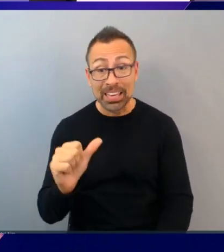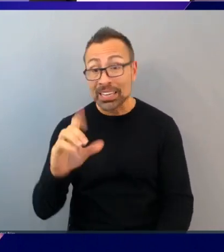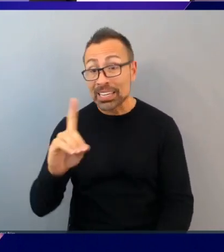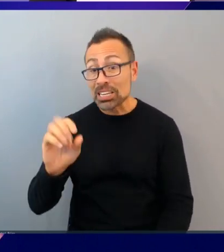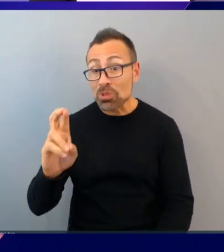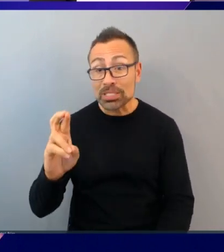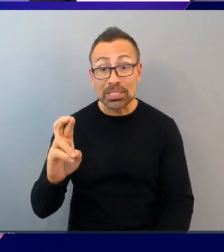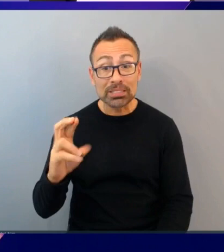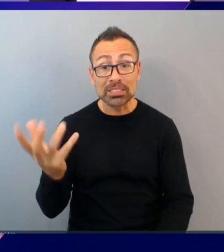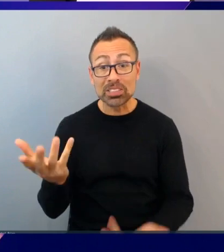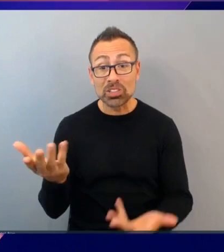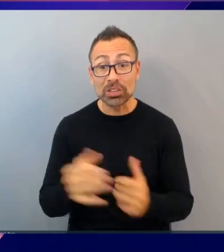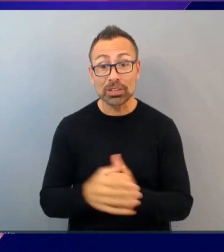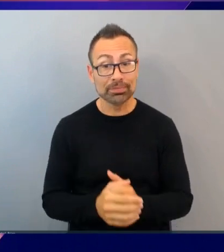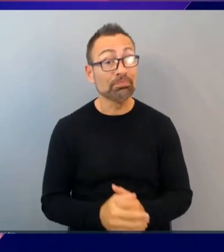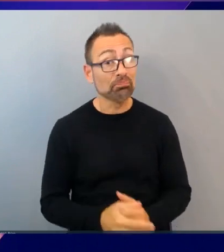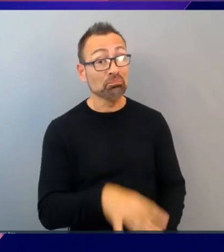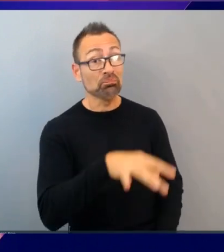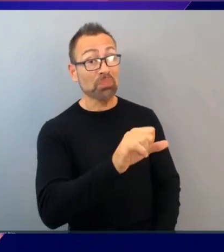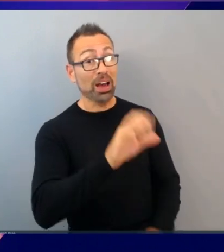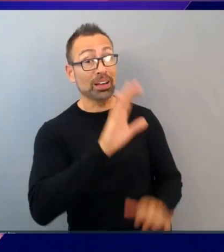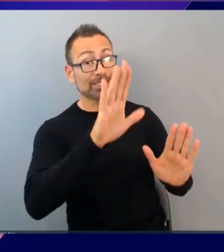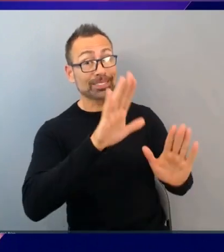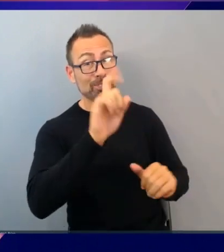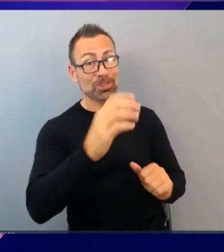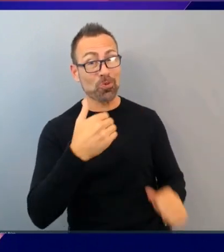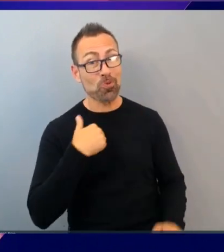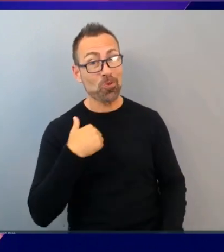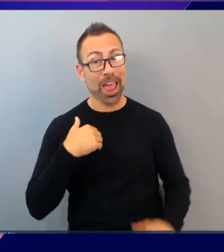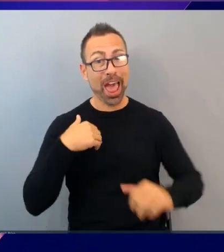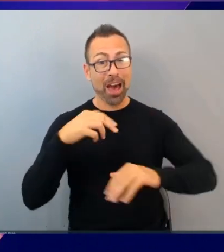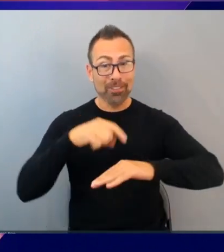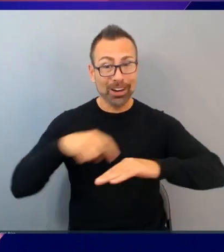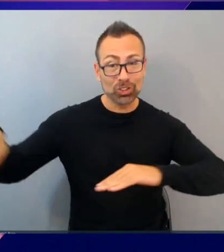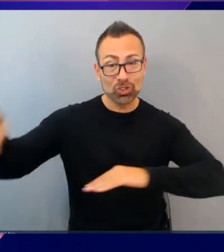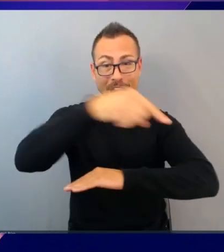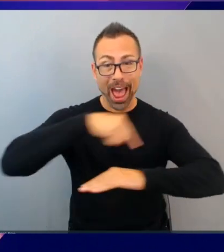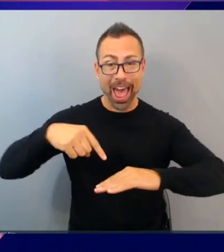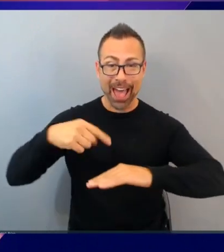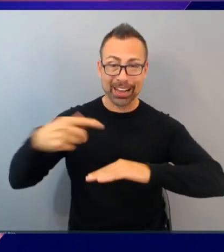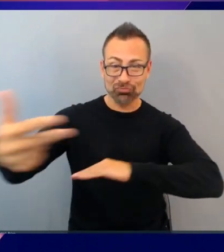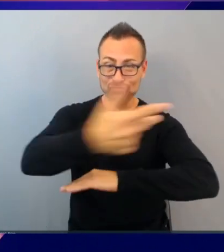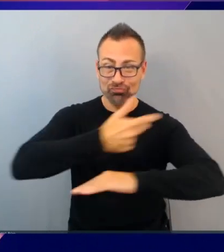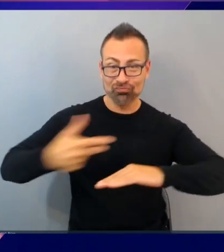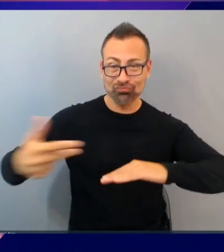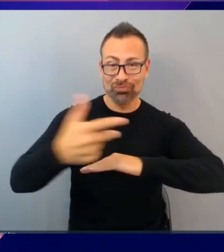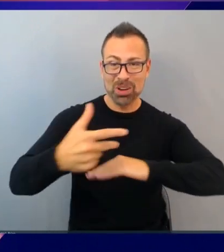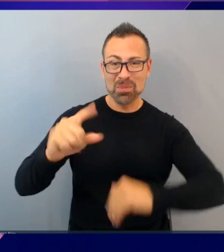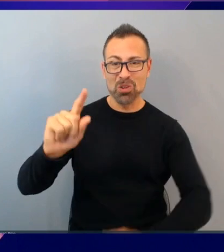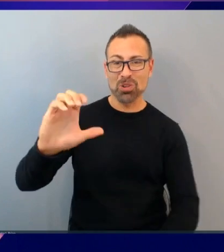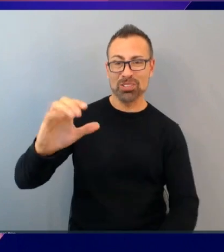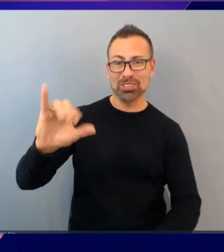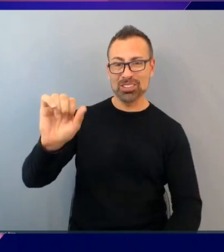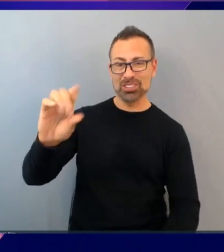So we do have a track, just about a hundred yards behind us over there. Oh, sweet. Yeah. So as part of the AWS DeepRacer global league,